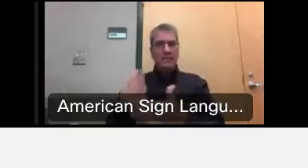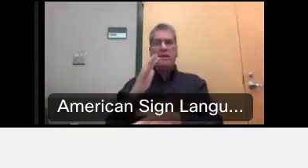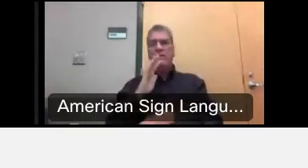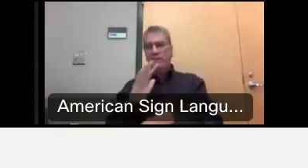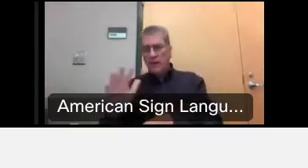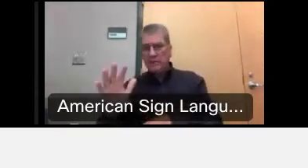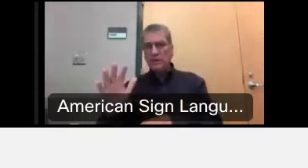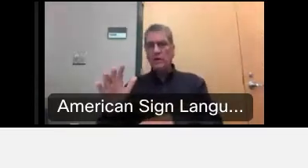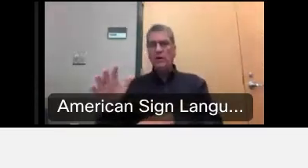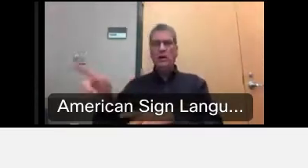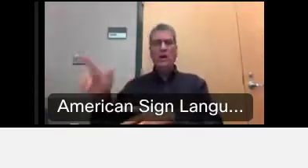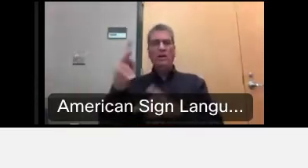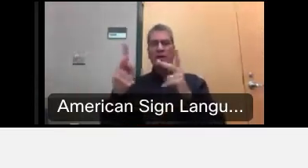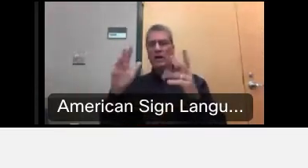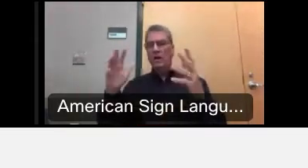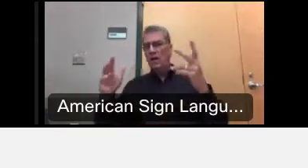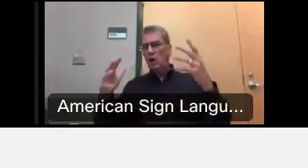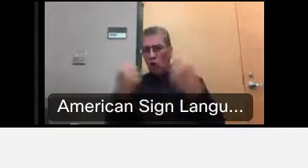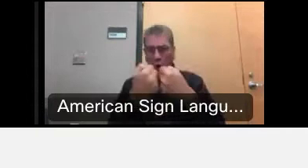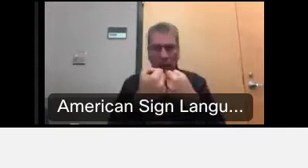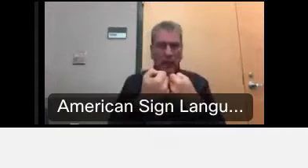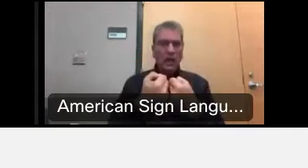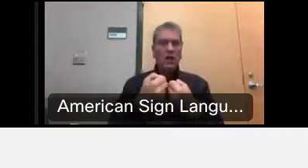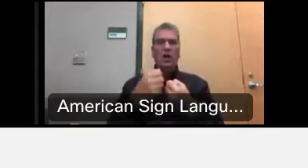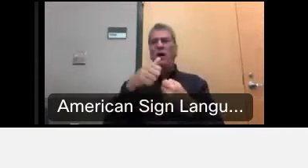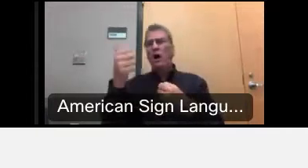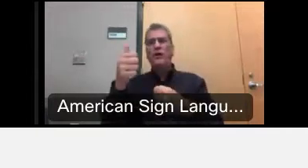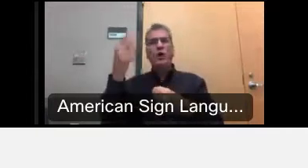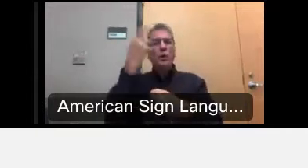have been in car crashes and people who need stance and things of that nature.